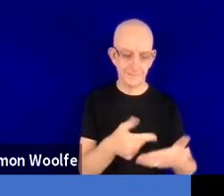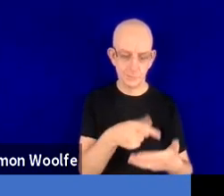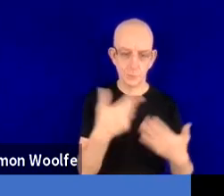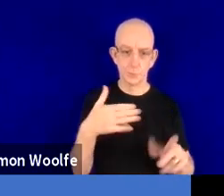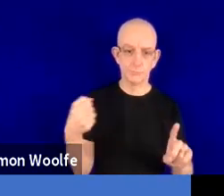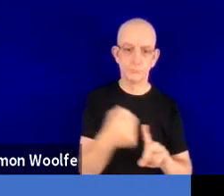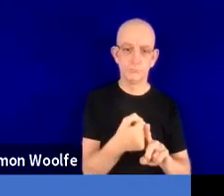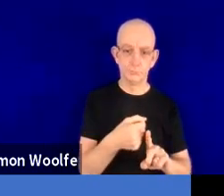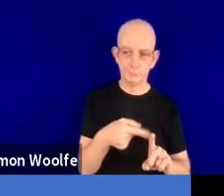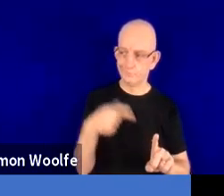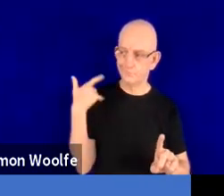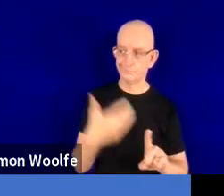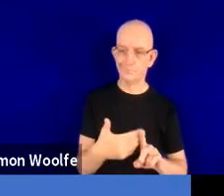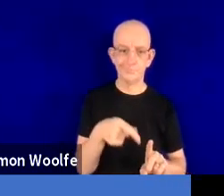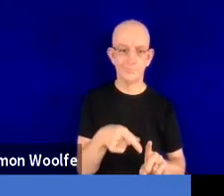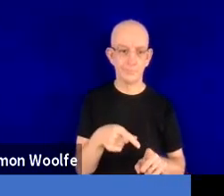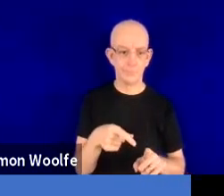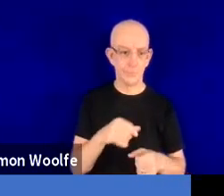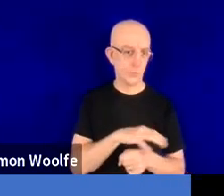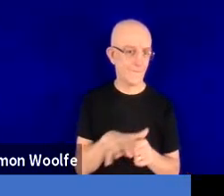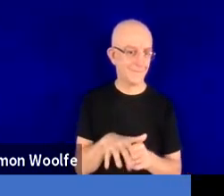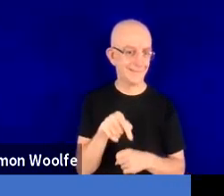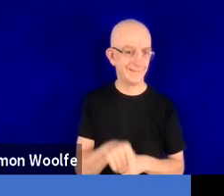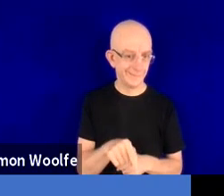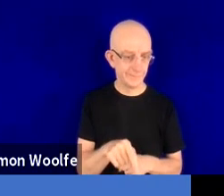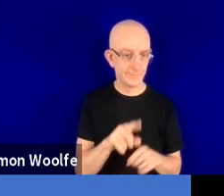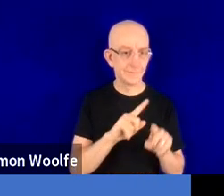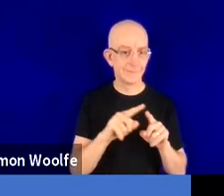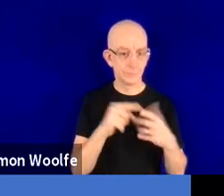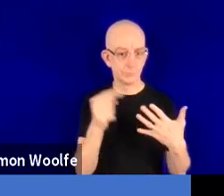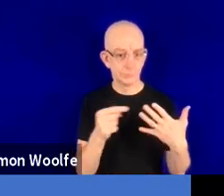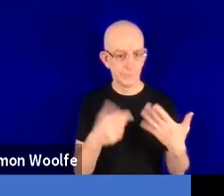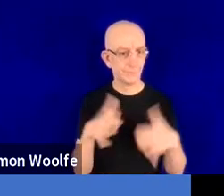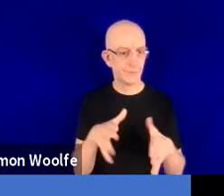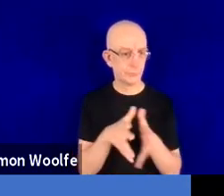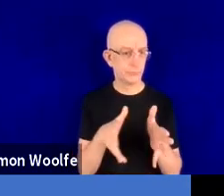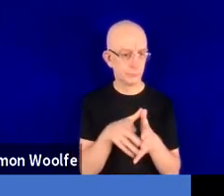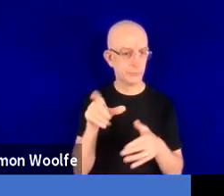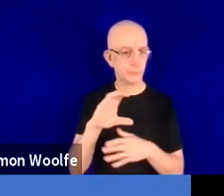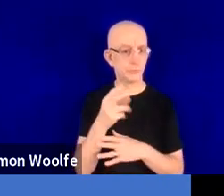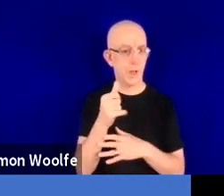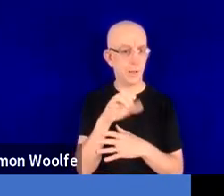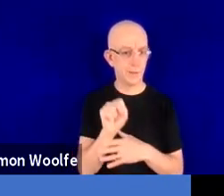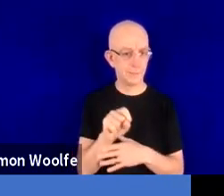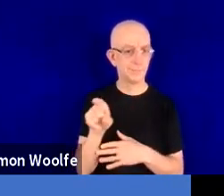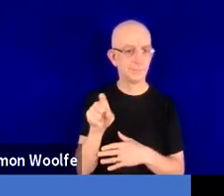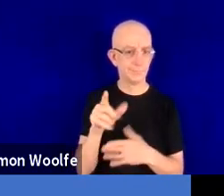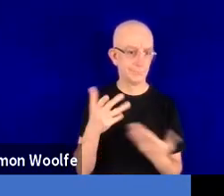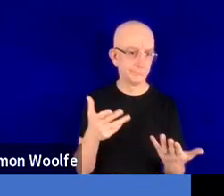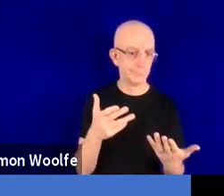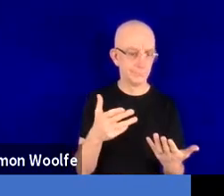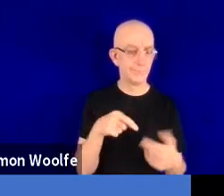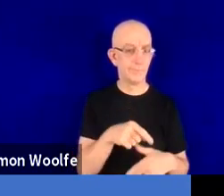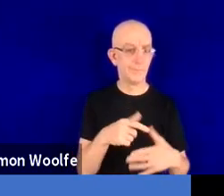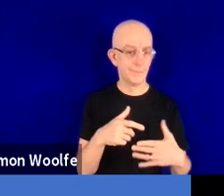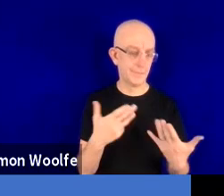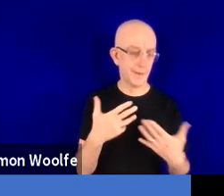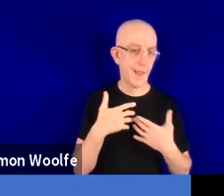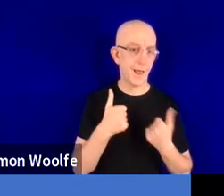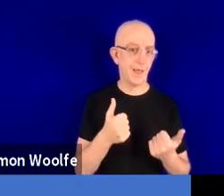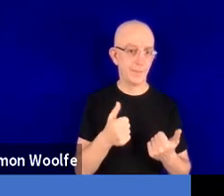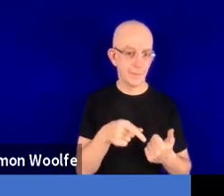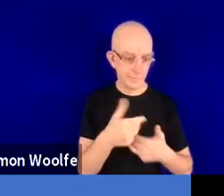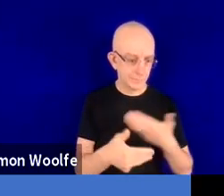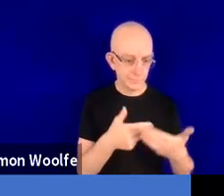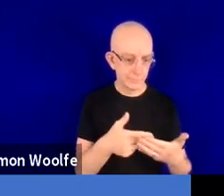Assistive device, one of payment that many person with disability cannot afford, but also human assistance that is really important and expensive